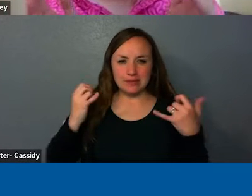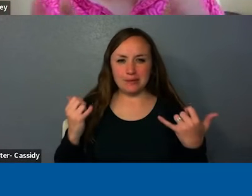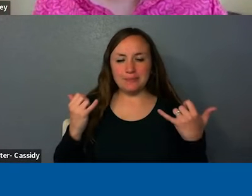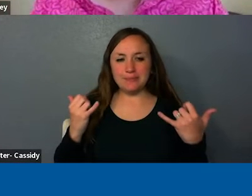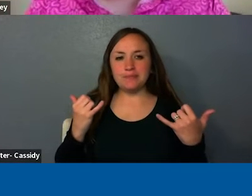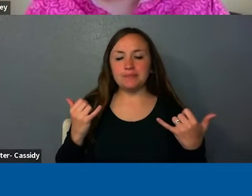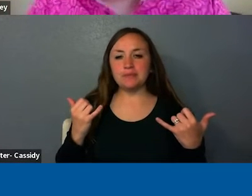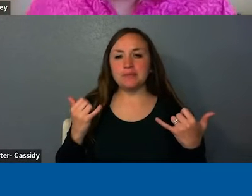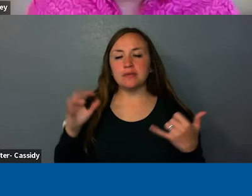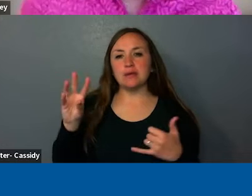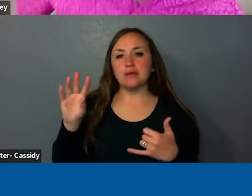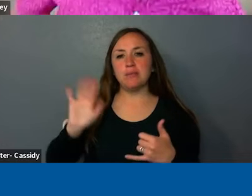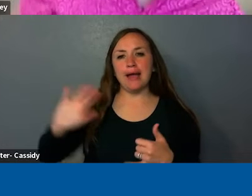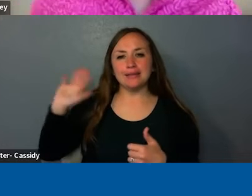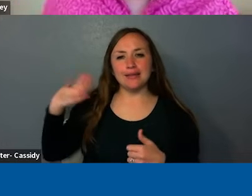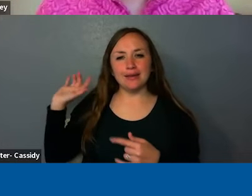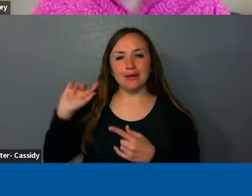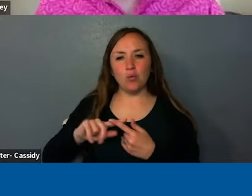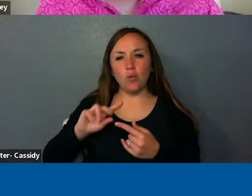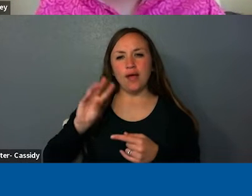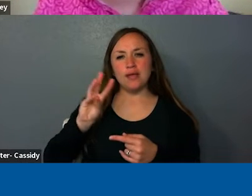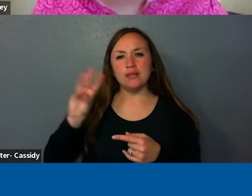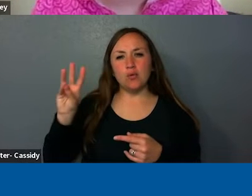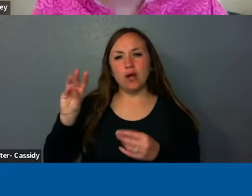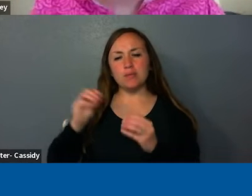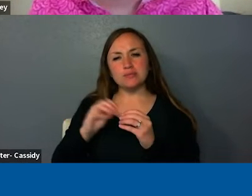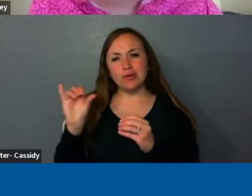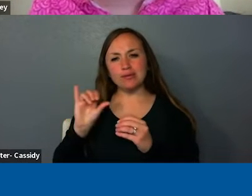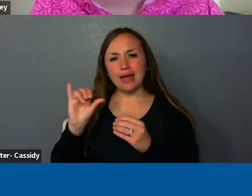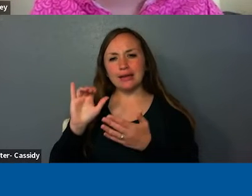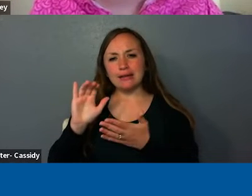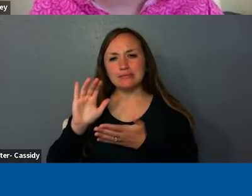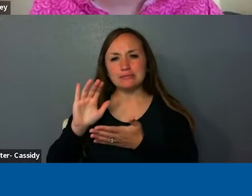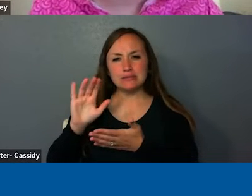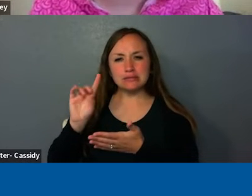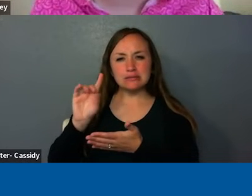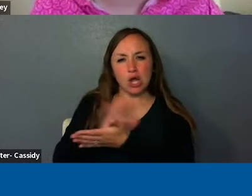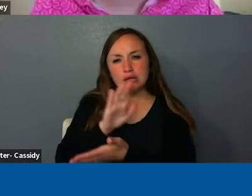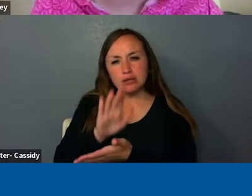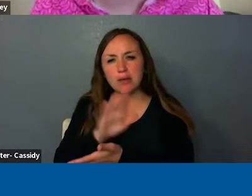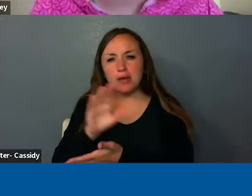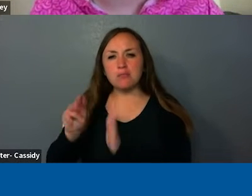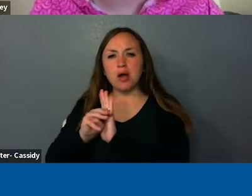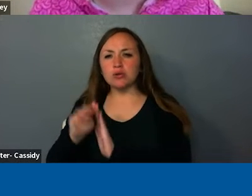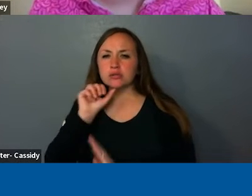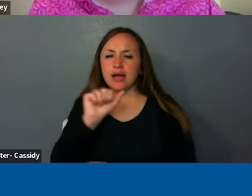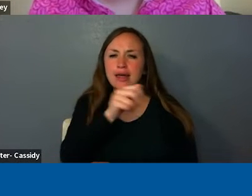web way back when, when the web was more of a document serving model as opposed to an app based platform delivery model,